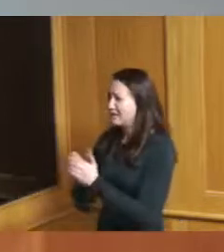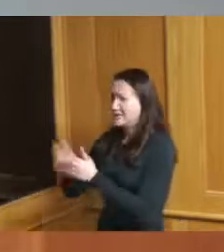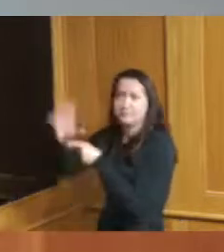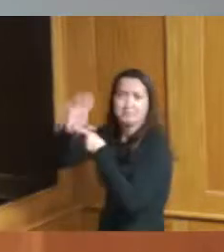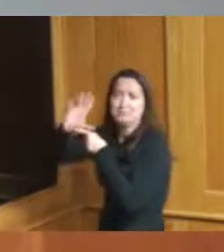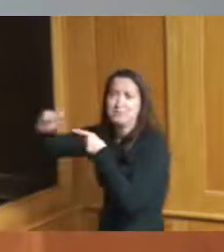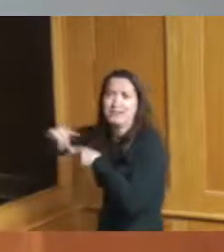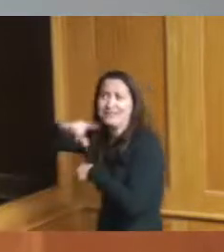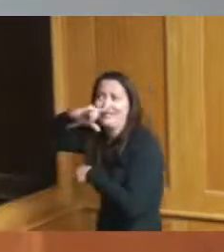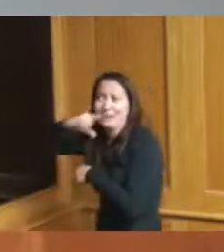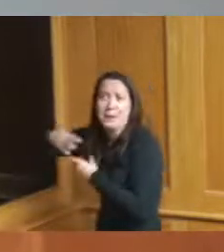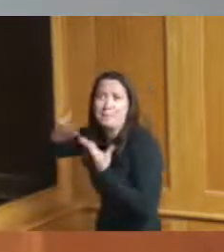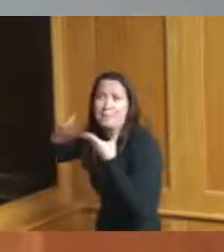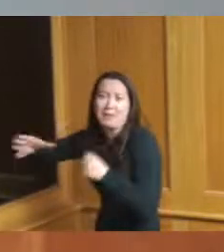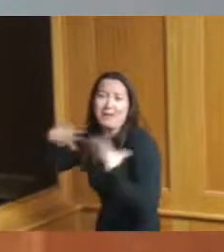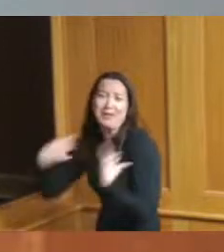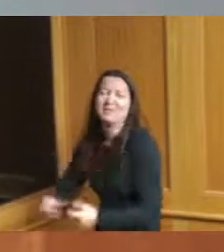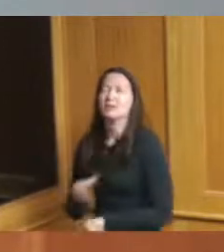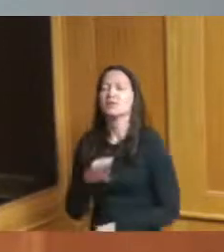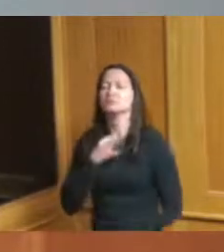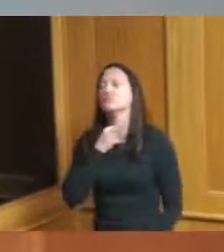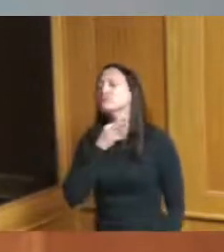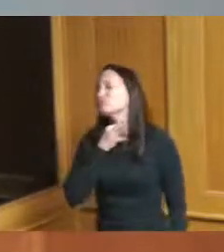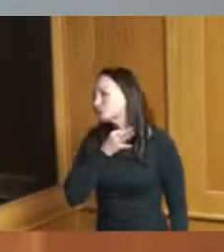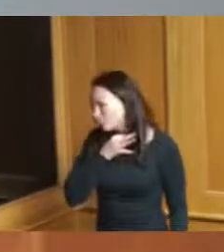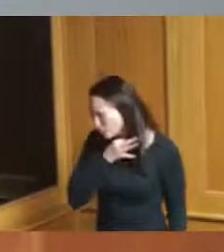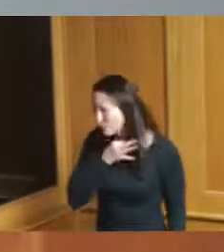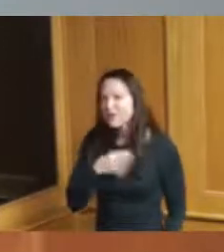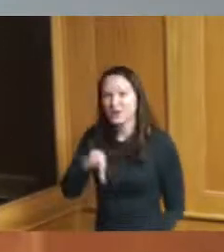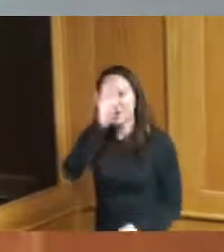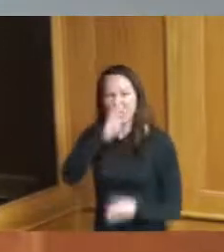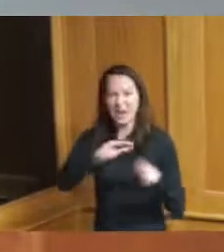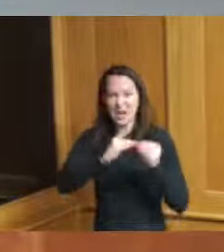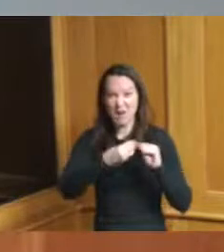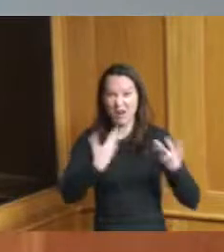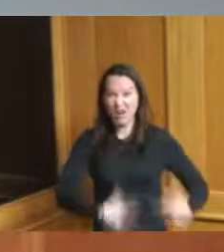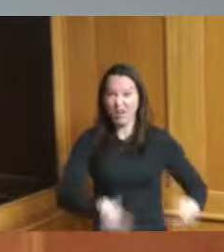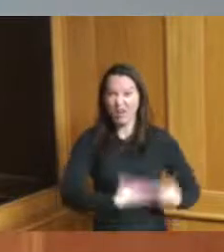Public Health because it's just a curiosity to me because these numbers are so high and we know